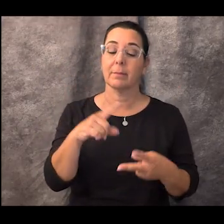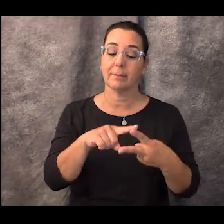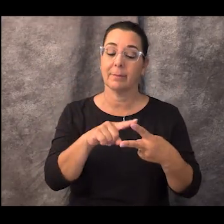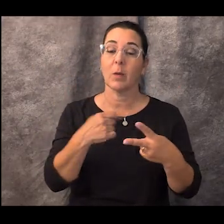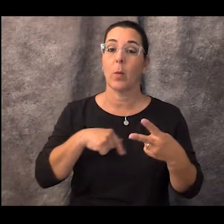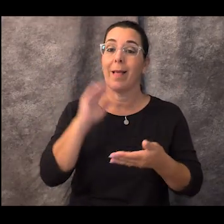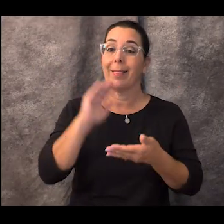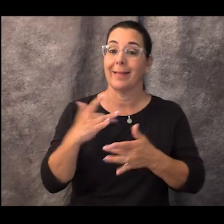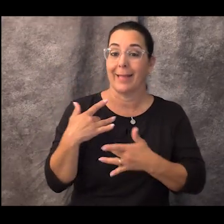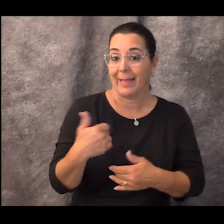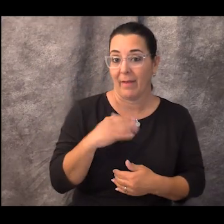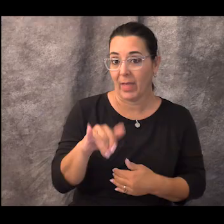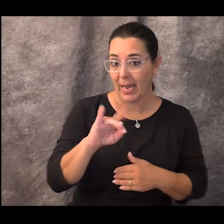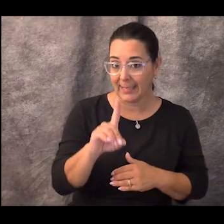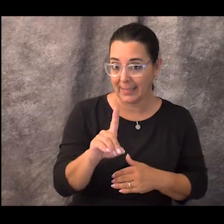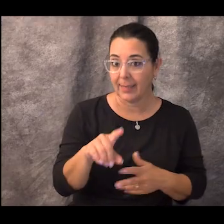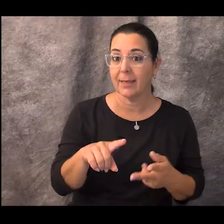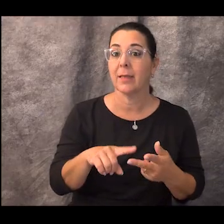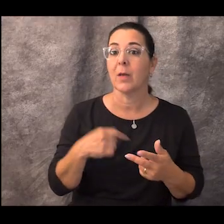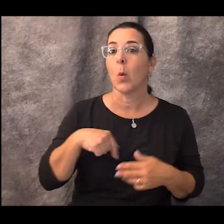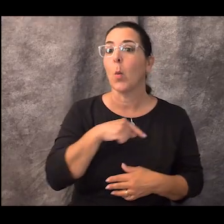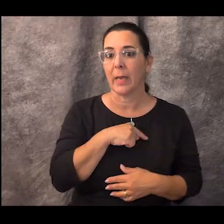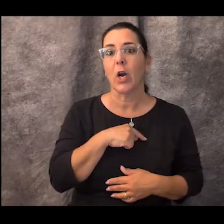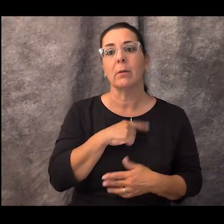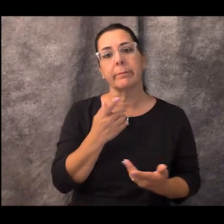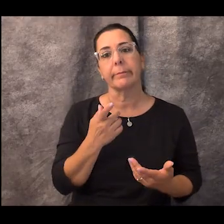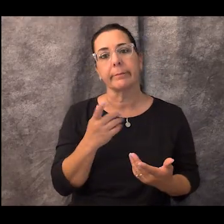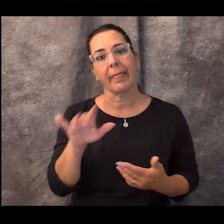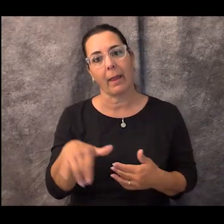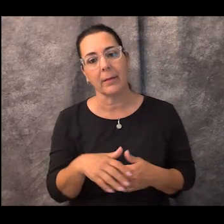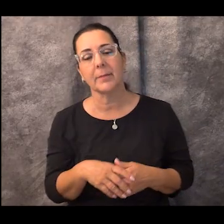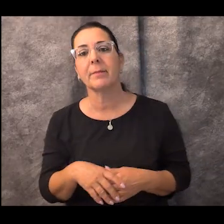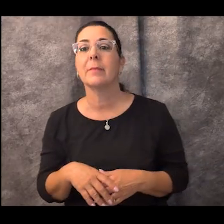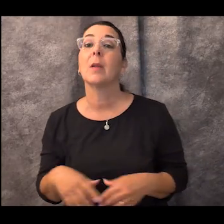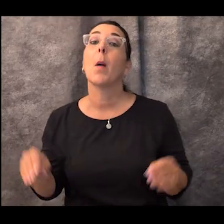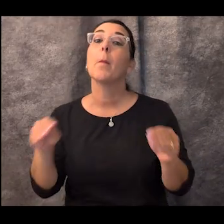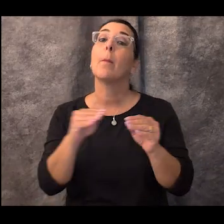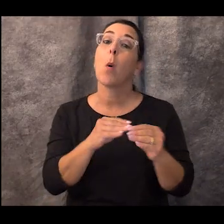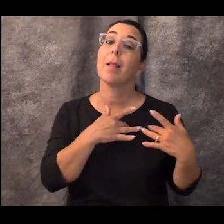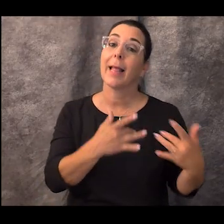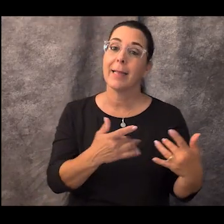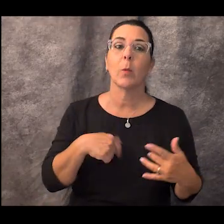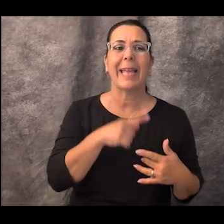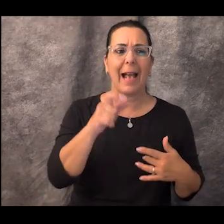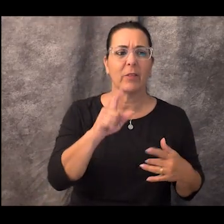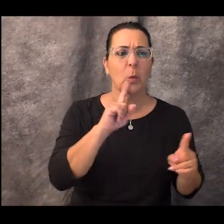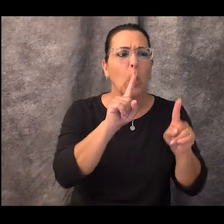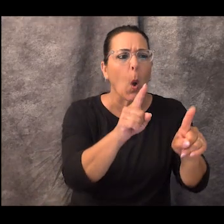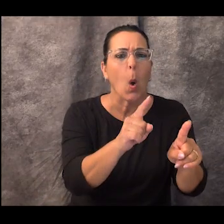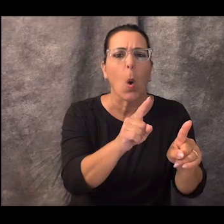we're overrepresented among those people who are less likely to have the correct type of ID, so it's more likely that we have to go get it than other voters.